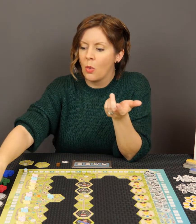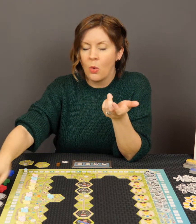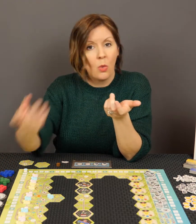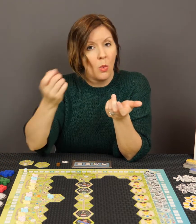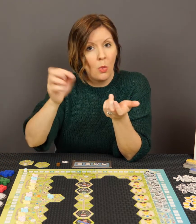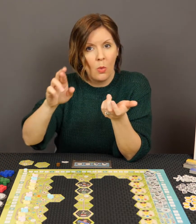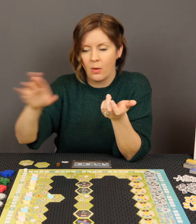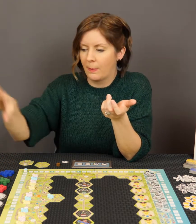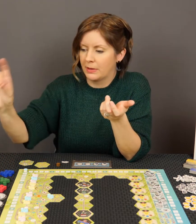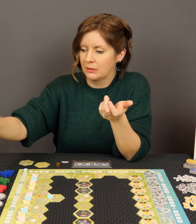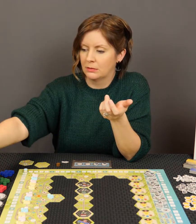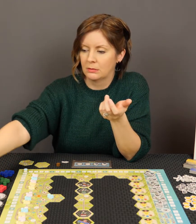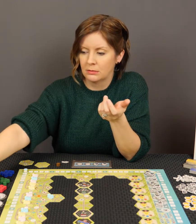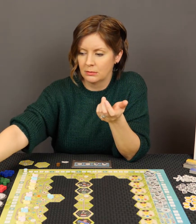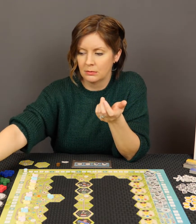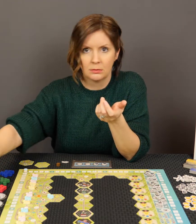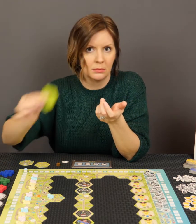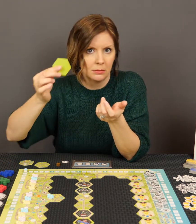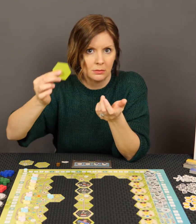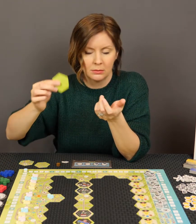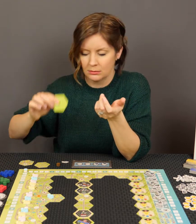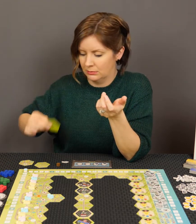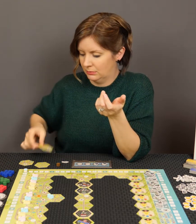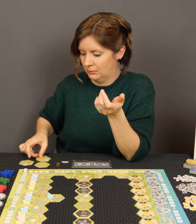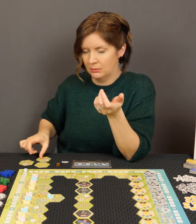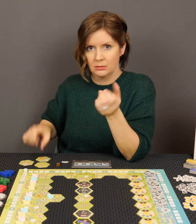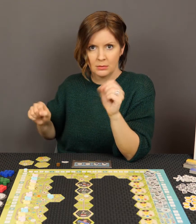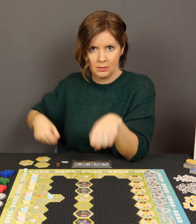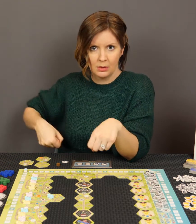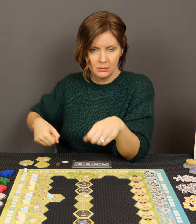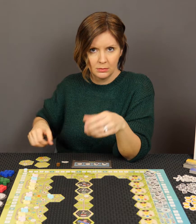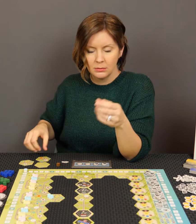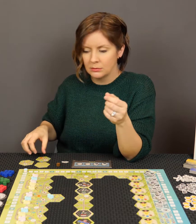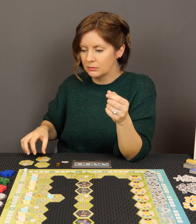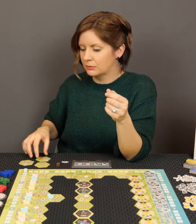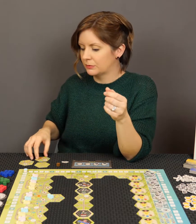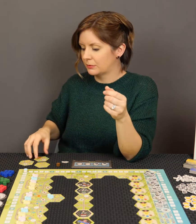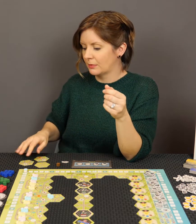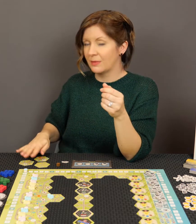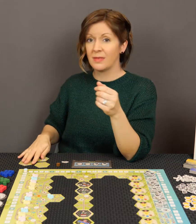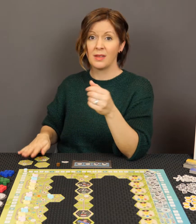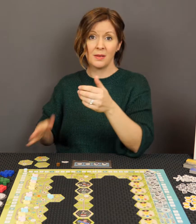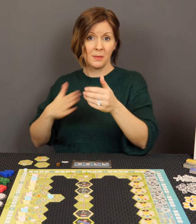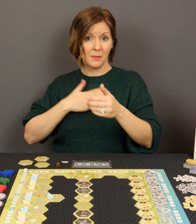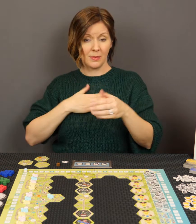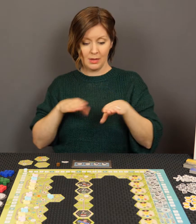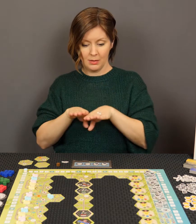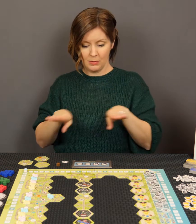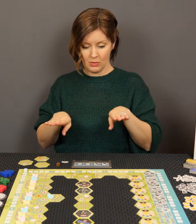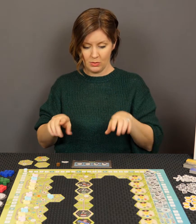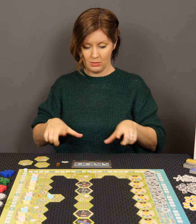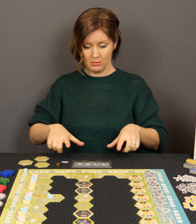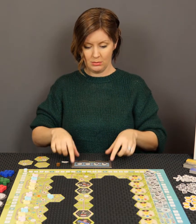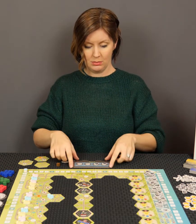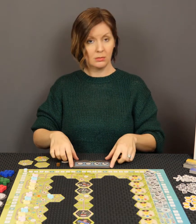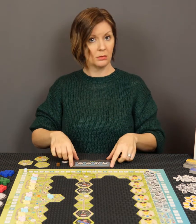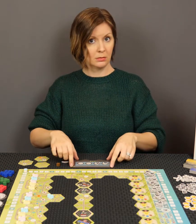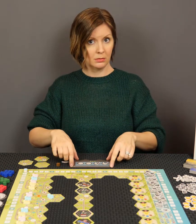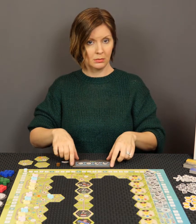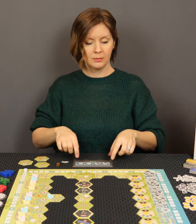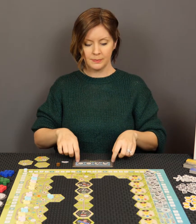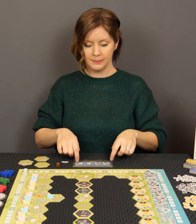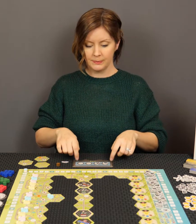Or, I can pick from the top and choose a random one.